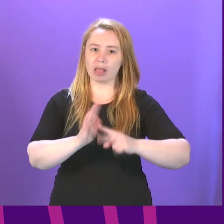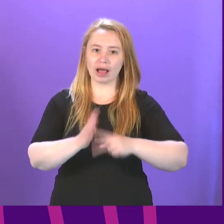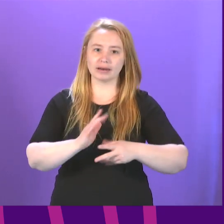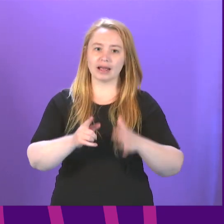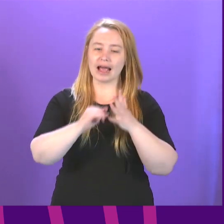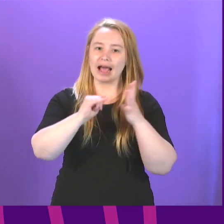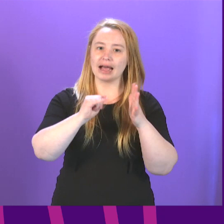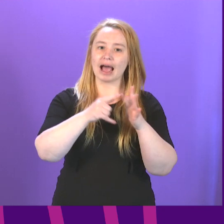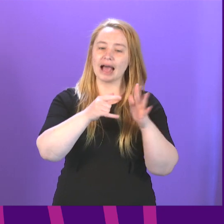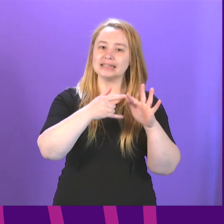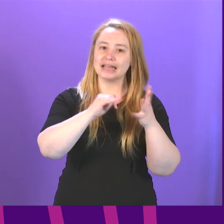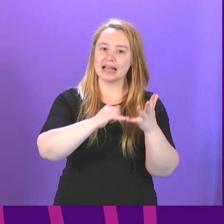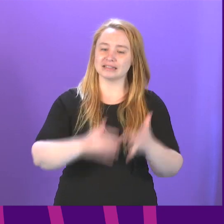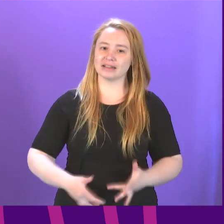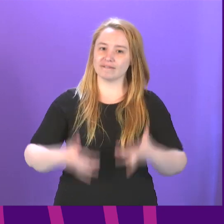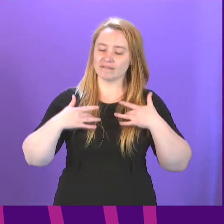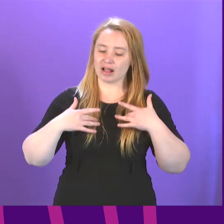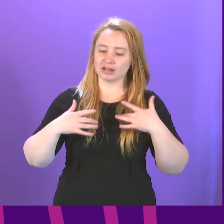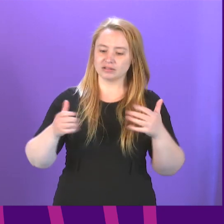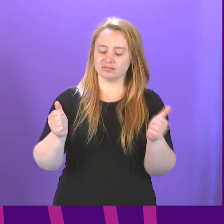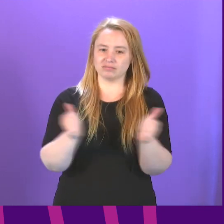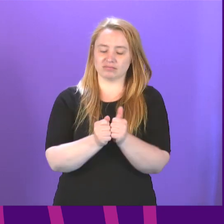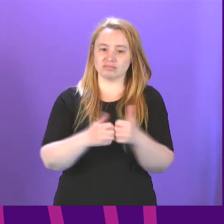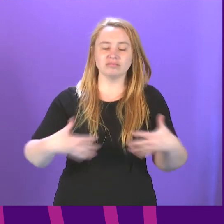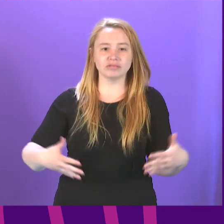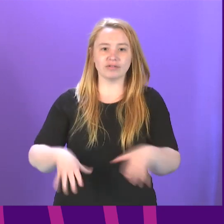The trade union EIS-FELA ratified that agreement in its national executive